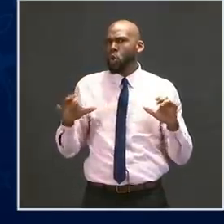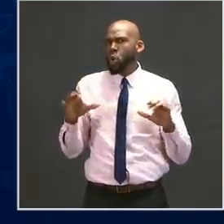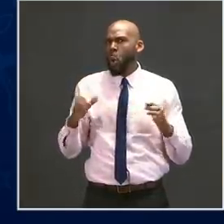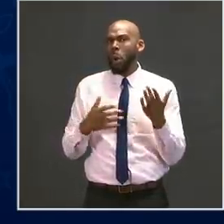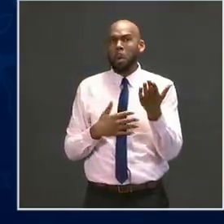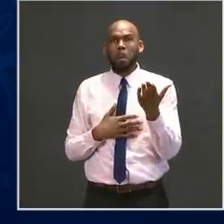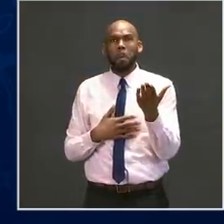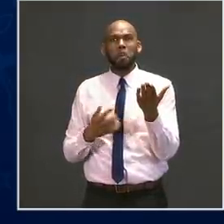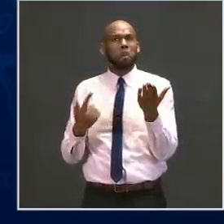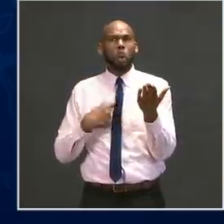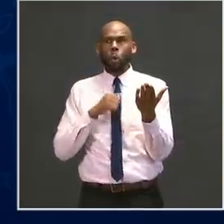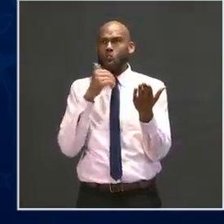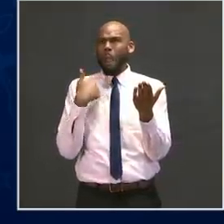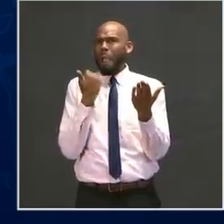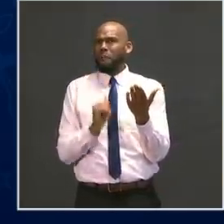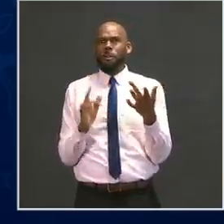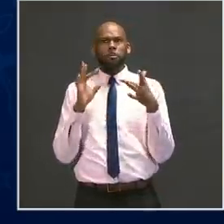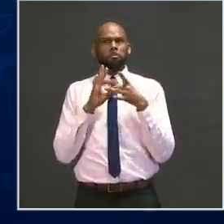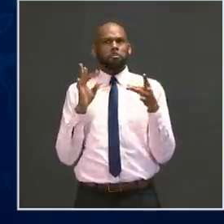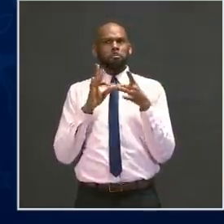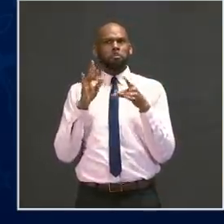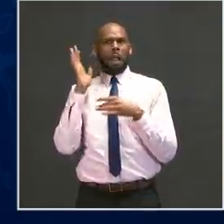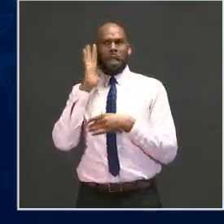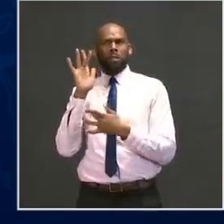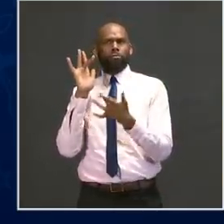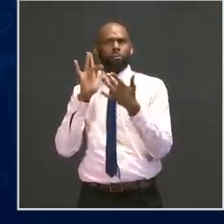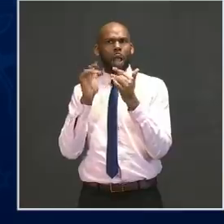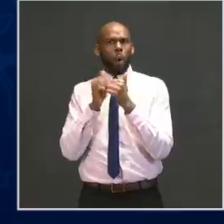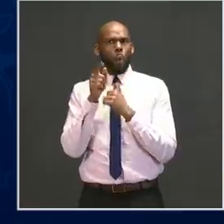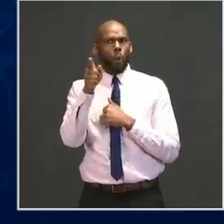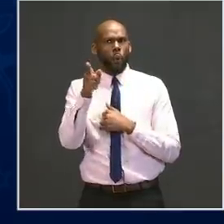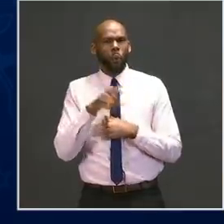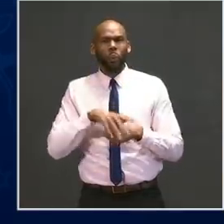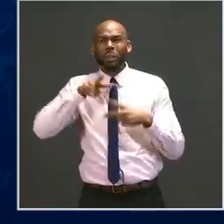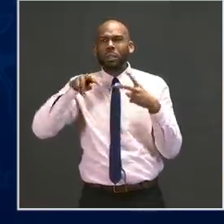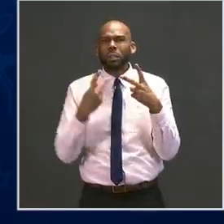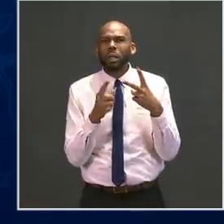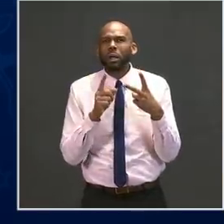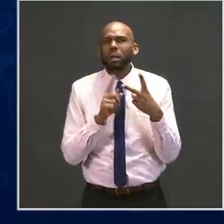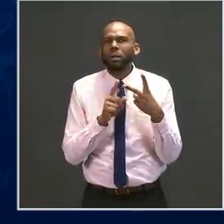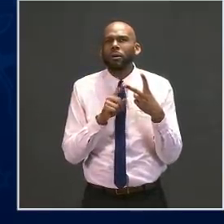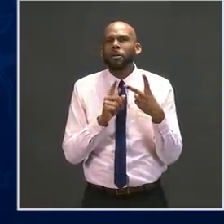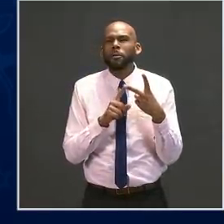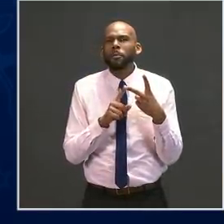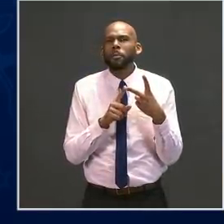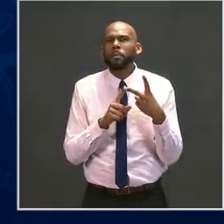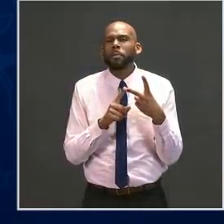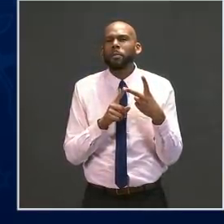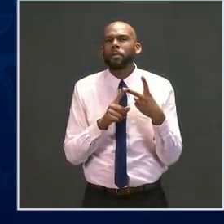I'm happy to take the question and see if there's any updates on it. The Press: Okay, thanks. And then second is: I want to follow up on the semiconductor issue. Ms. Psaki: Mm-hmm.